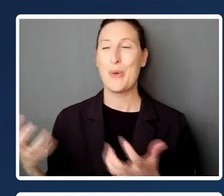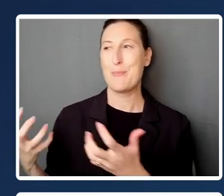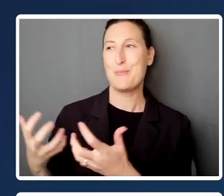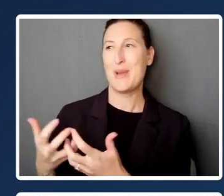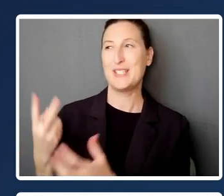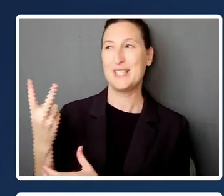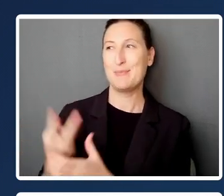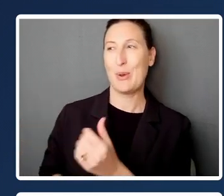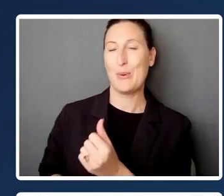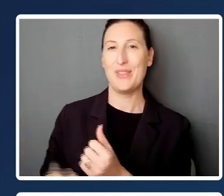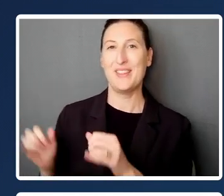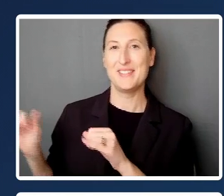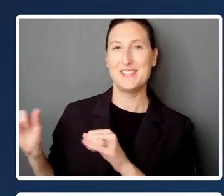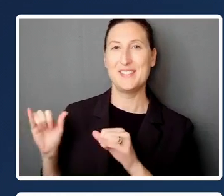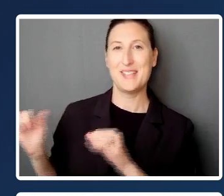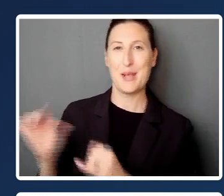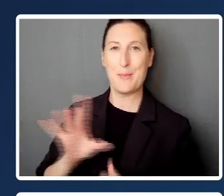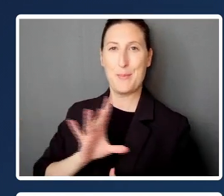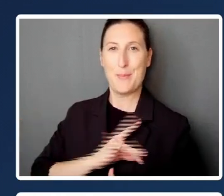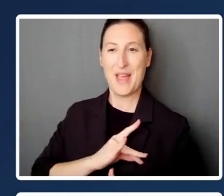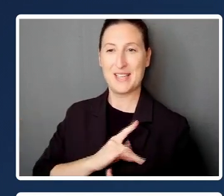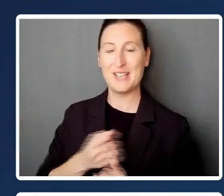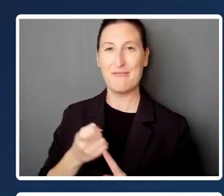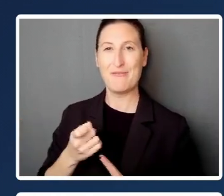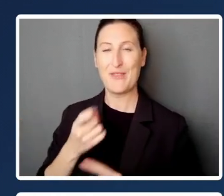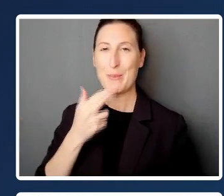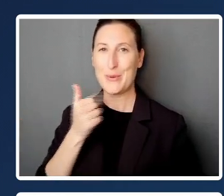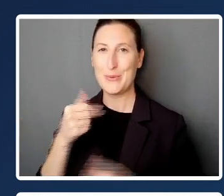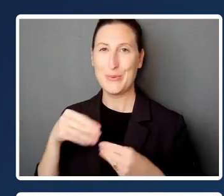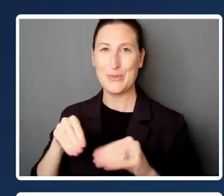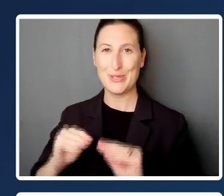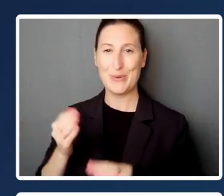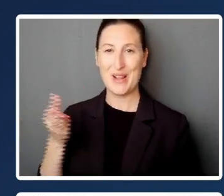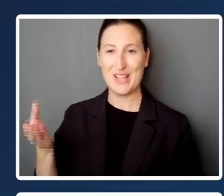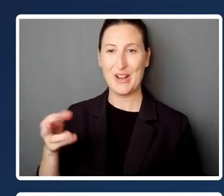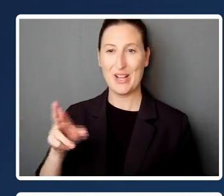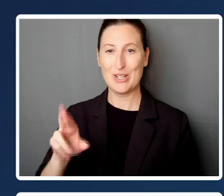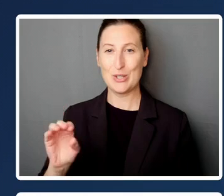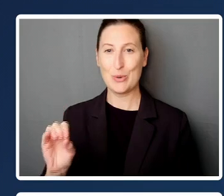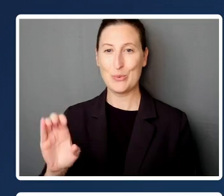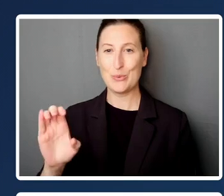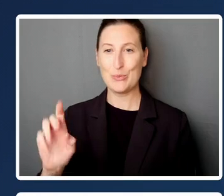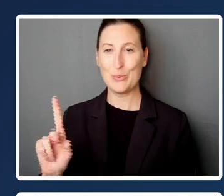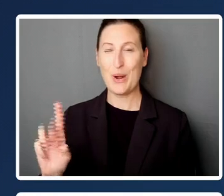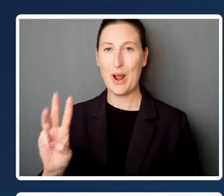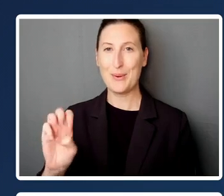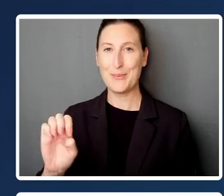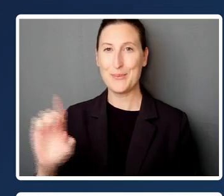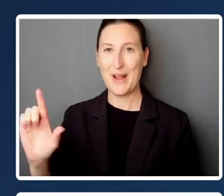New York when we were visiting our students at the Rockwell Museum. So, that's a fun photo there.